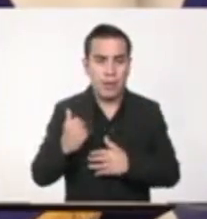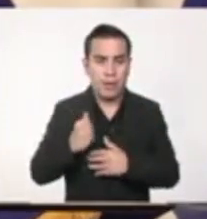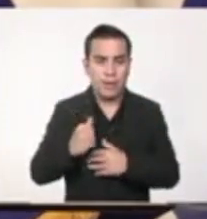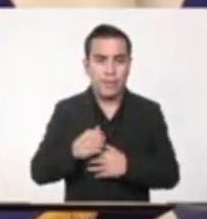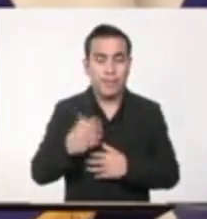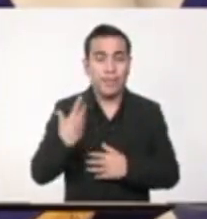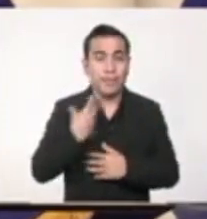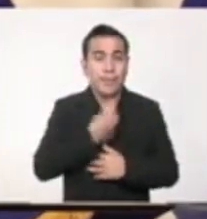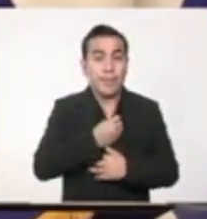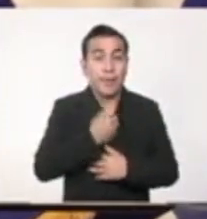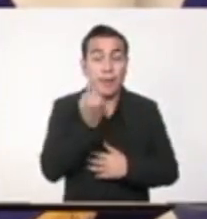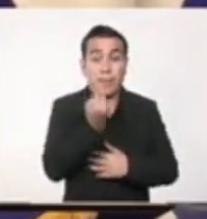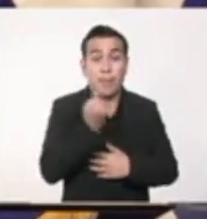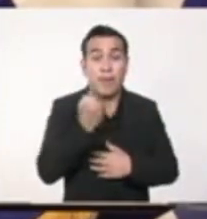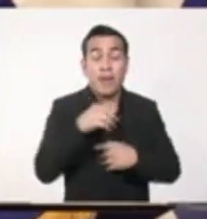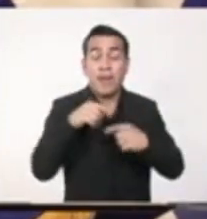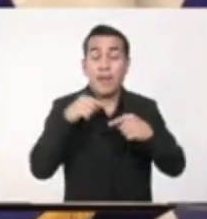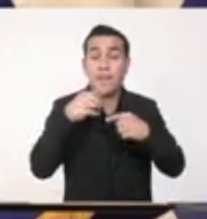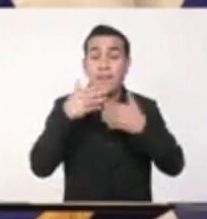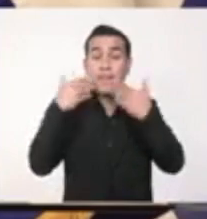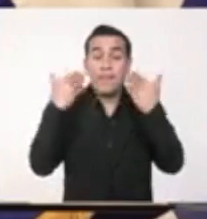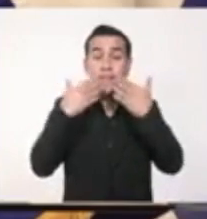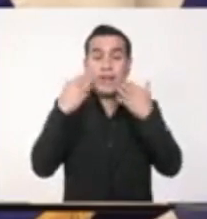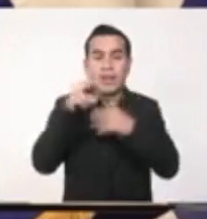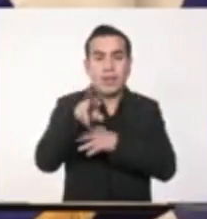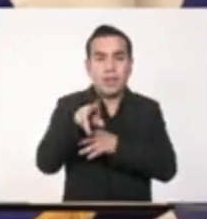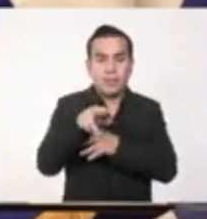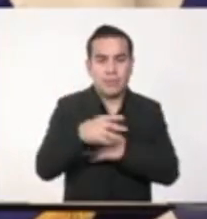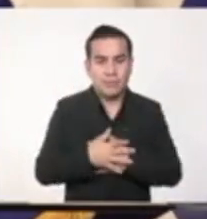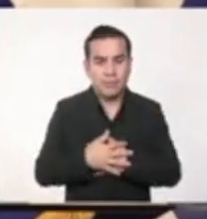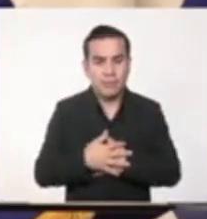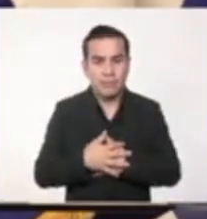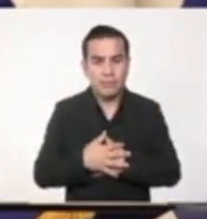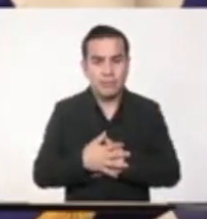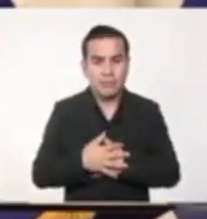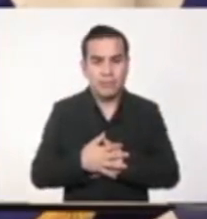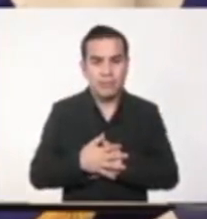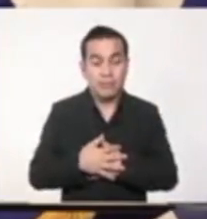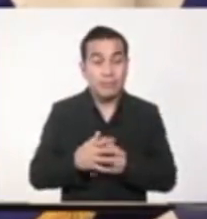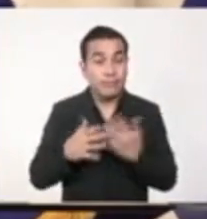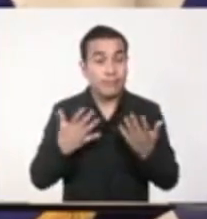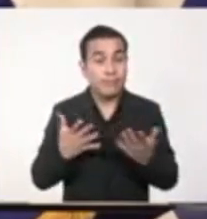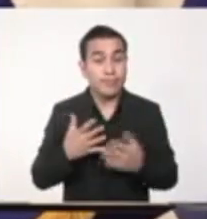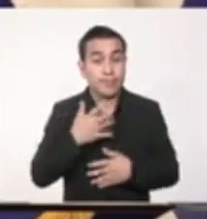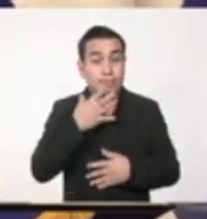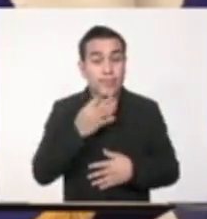our people will be happy, and we will continue to be friends, like we've always gone, but good friends let the